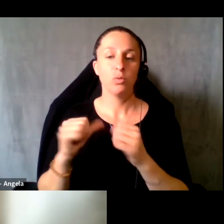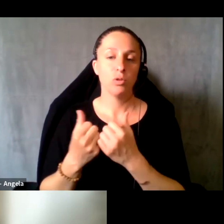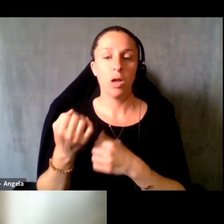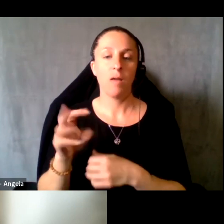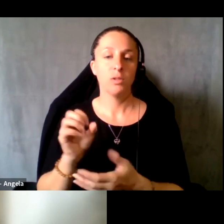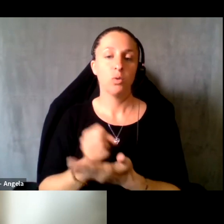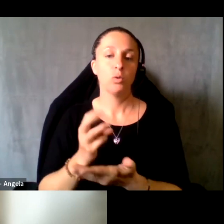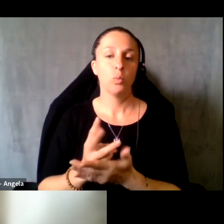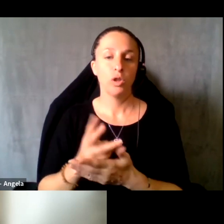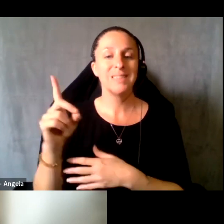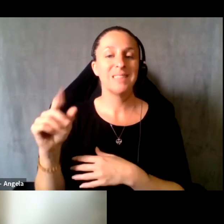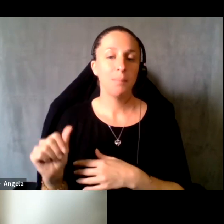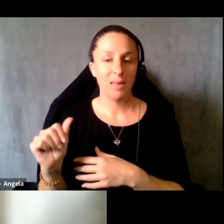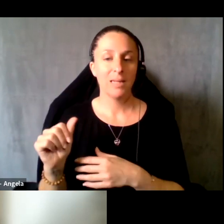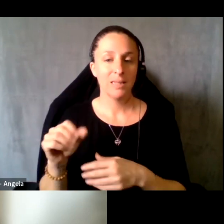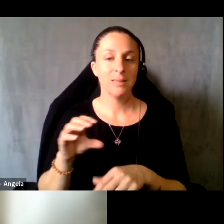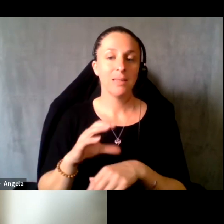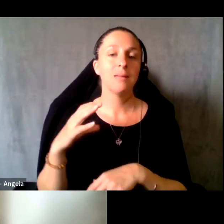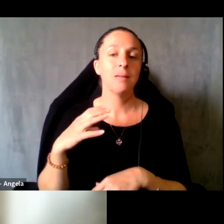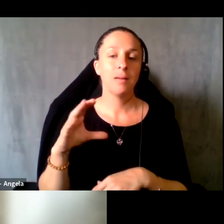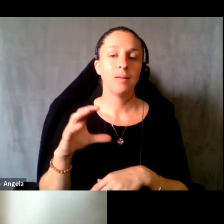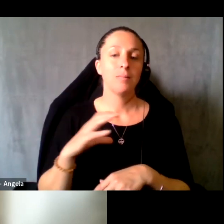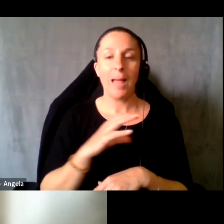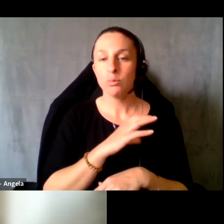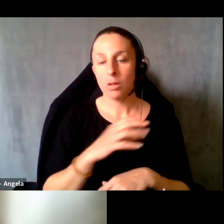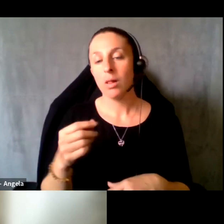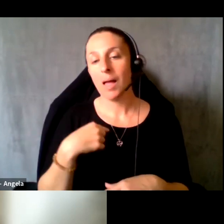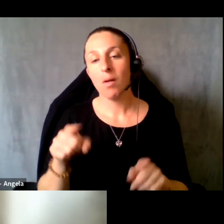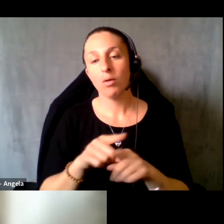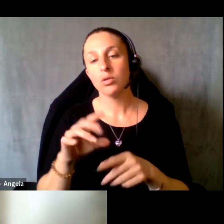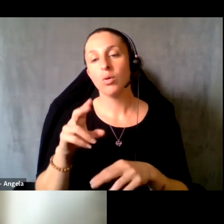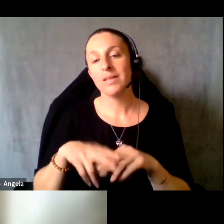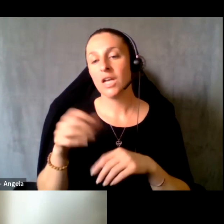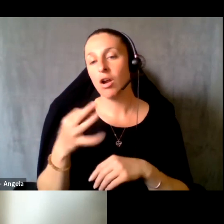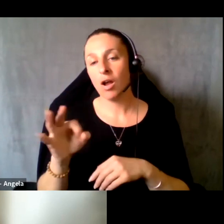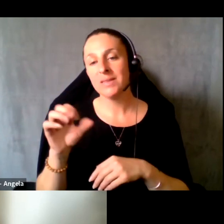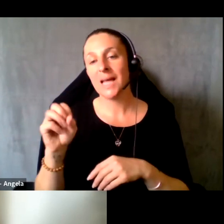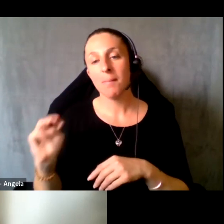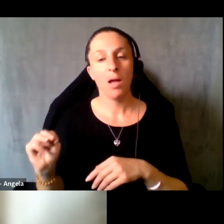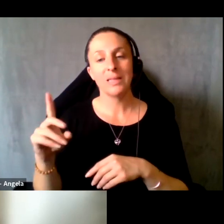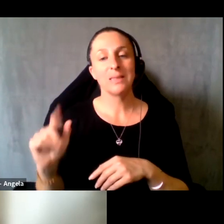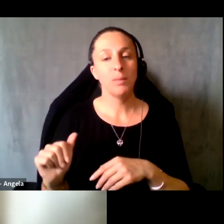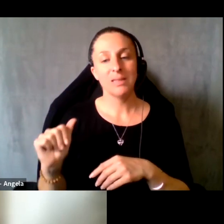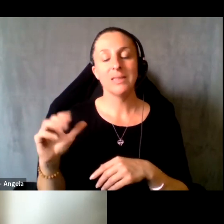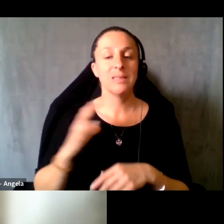Disabilities Council, and I'm also the chair of the Santa Monica Disabilities Commission.